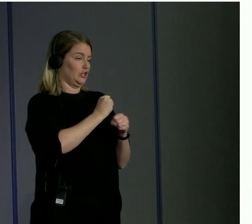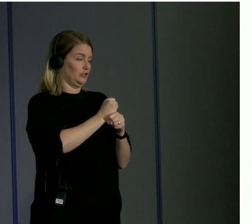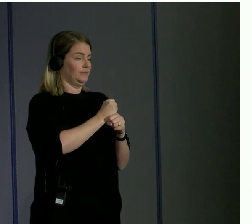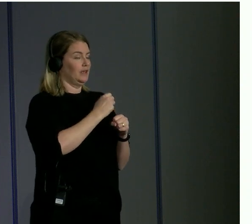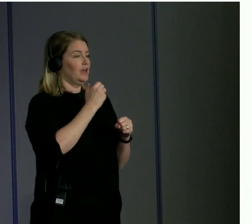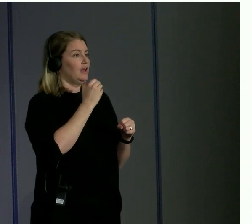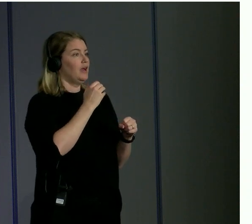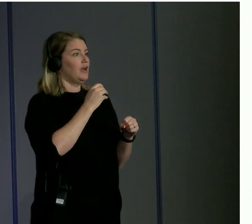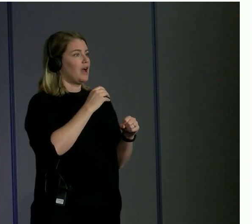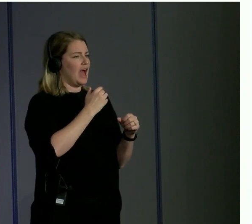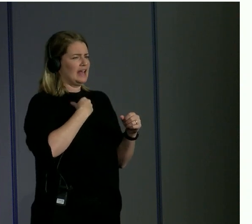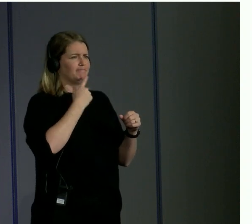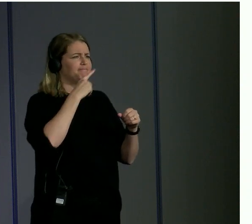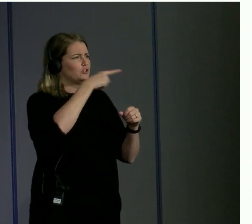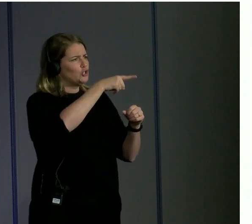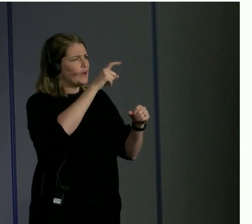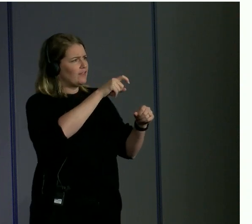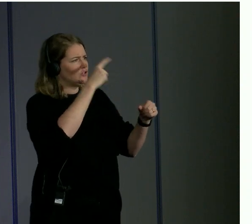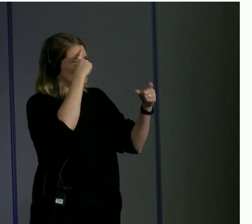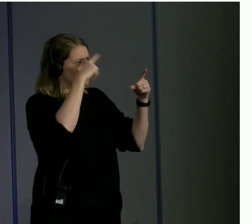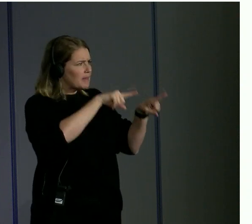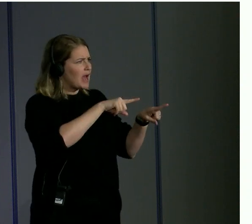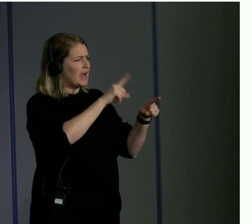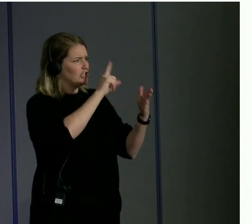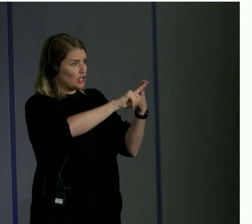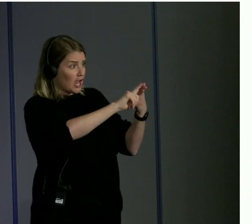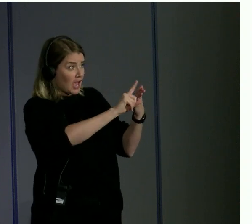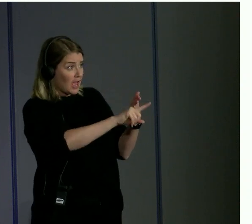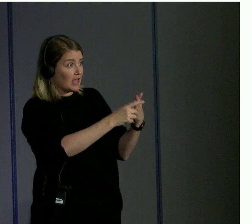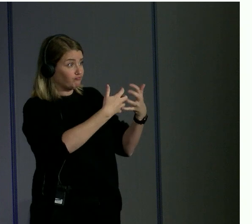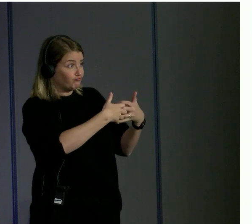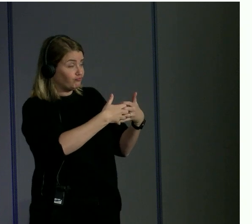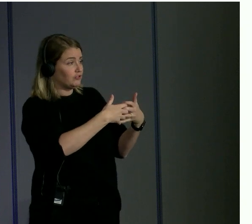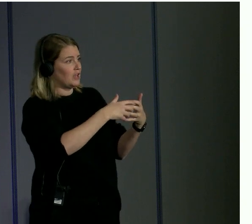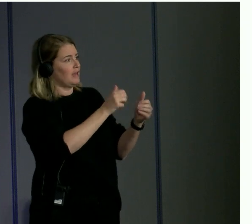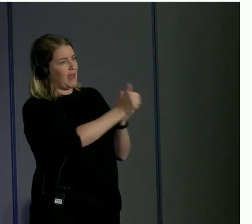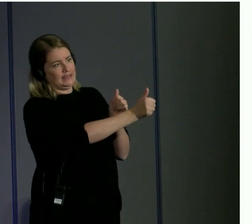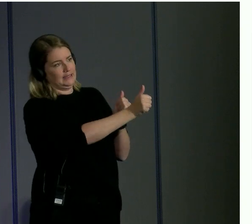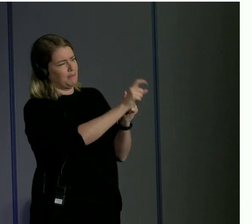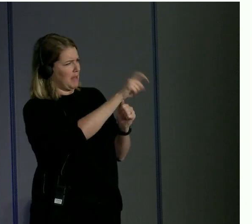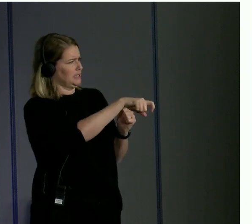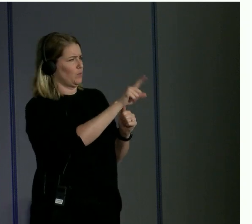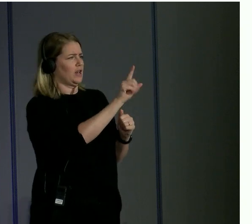Everything you must pass the checker, 100%. That's a great goal to a spare to.